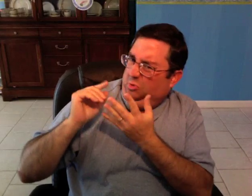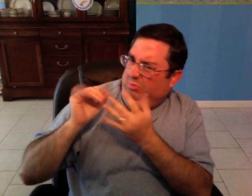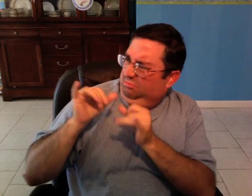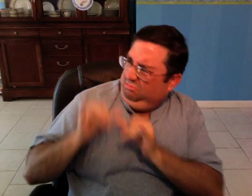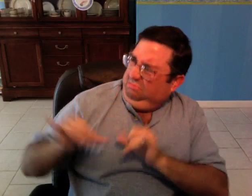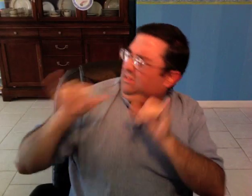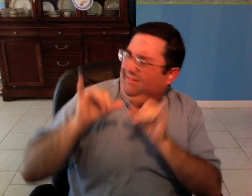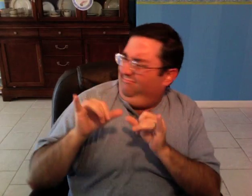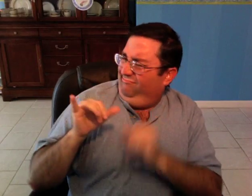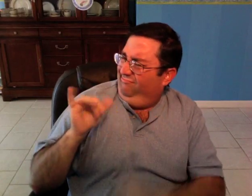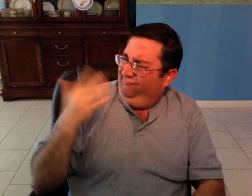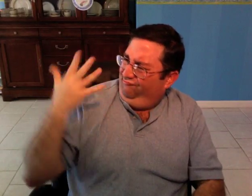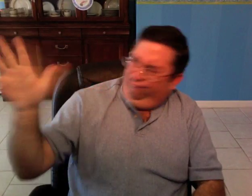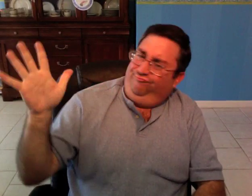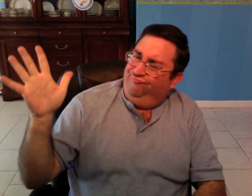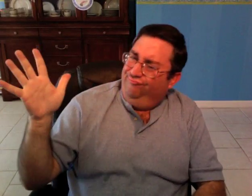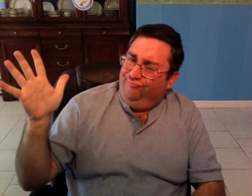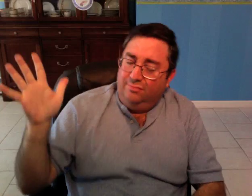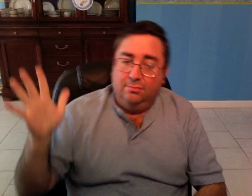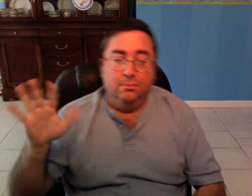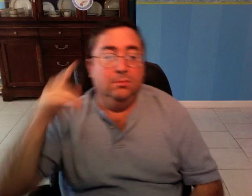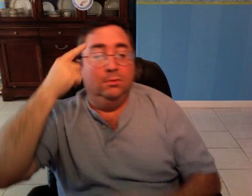is not appropriate and rejects it.